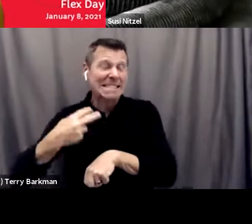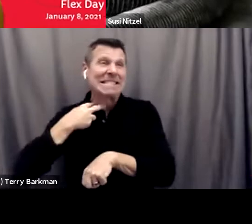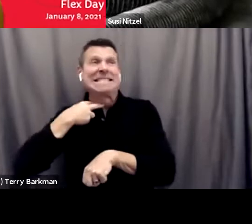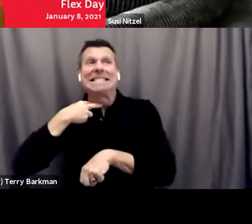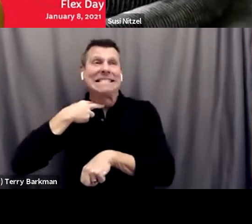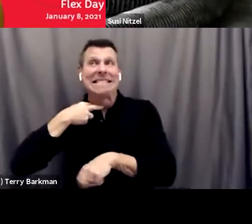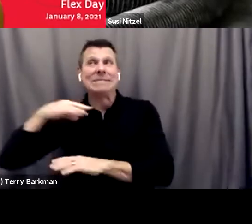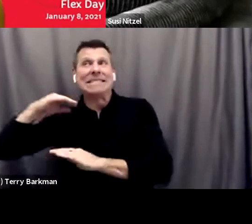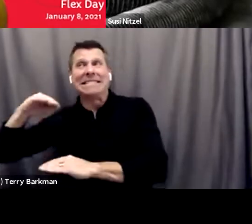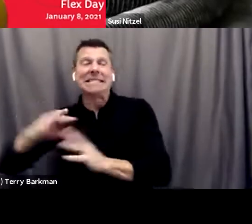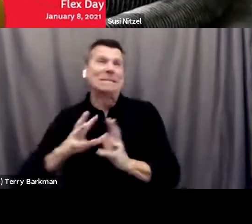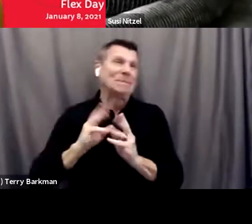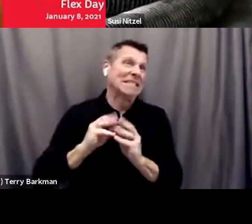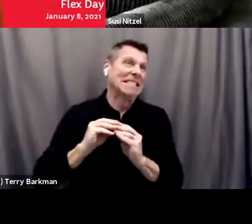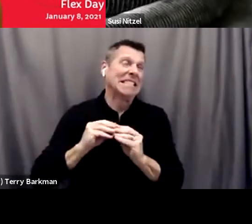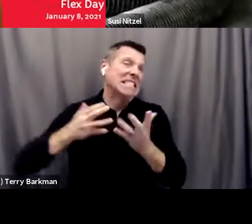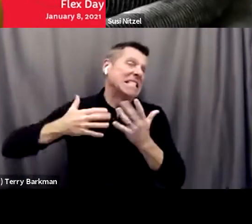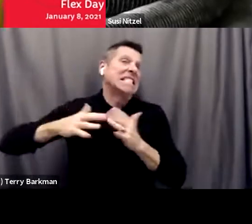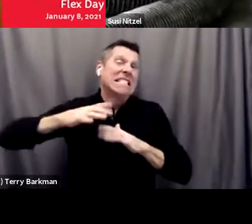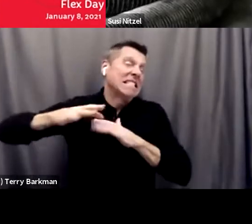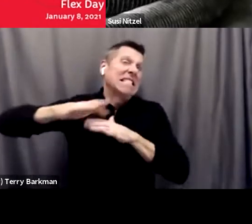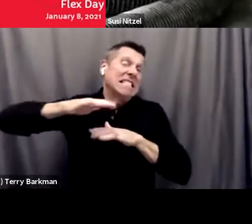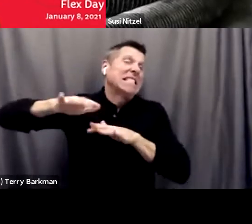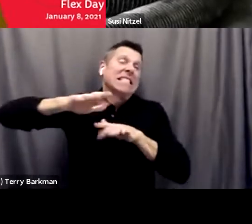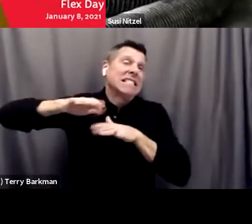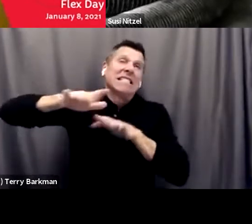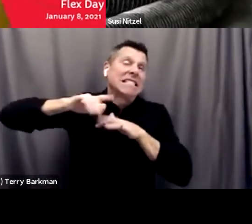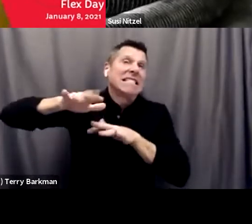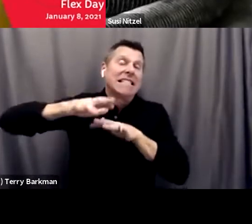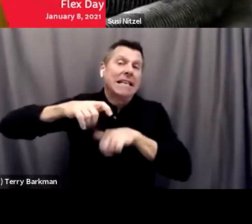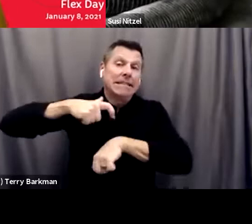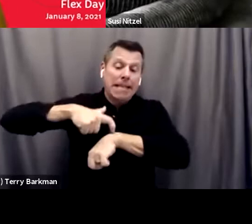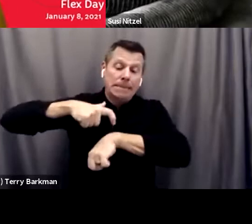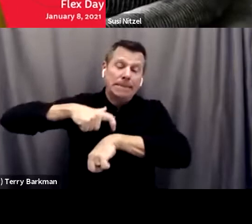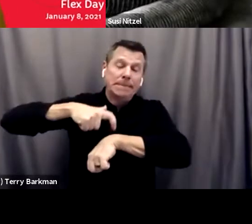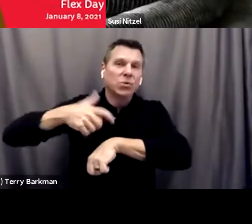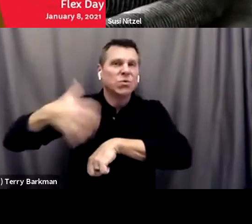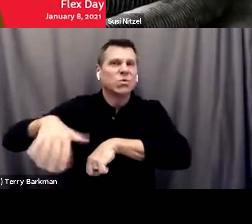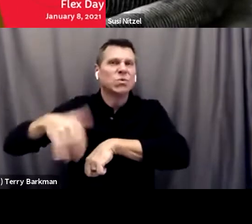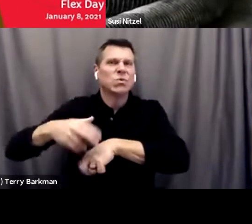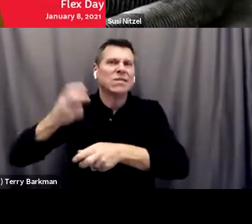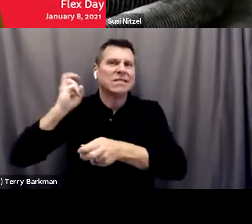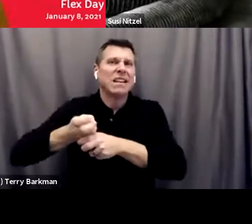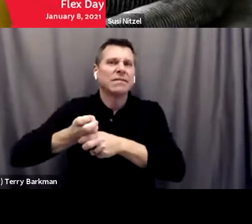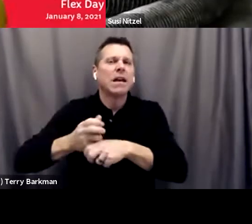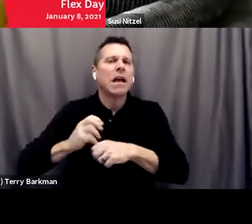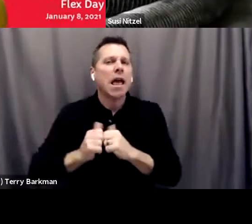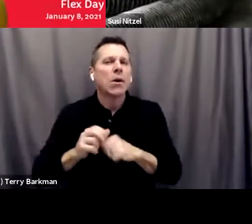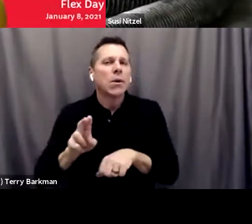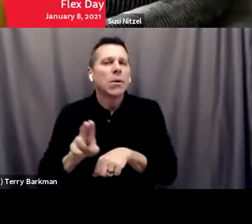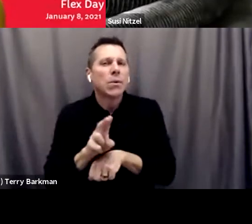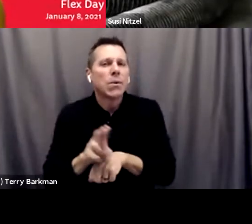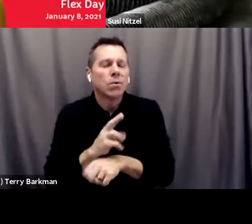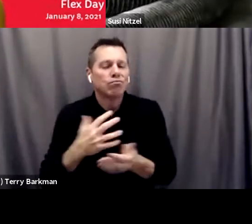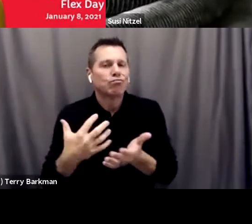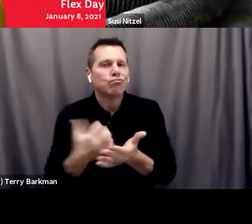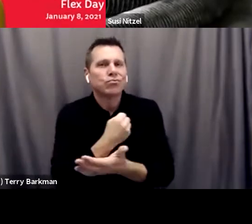meetings where we're doing all these other things on campus. So we want to utilize our time and space so that we are not over